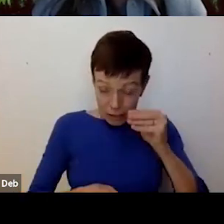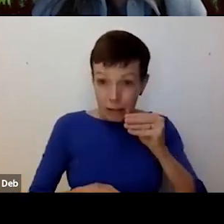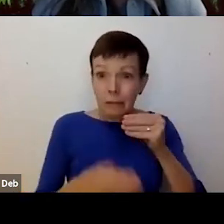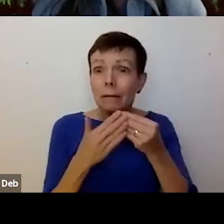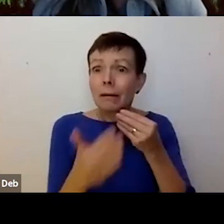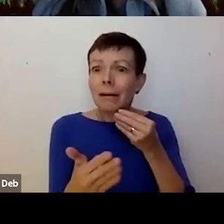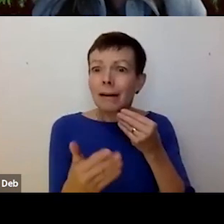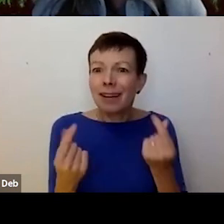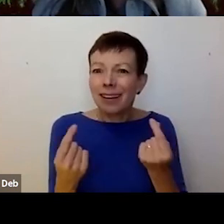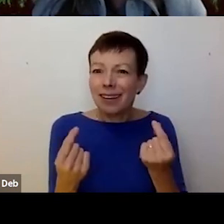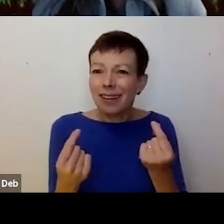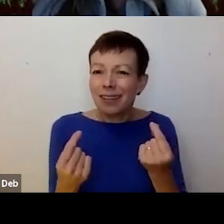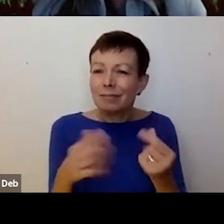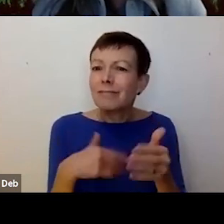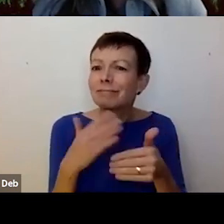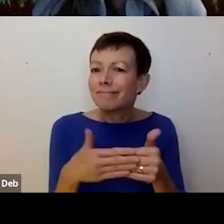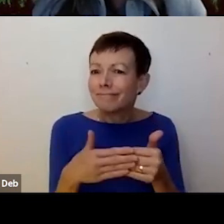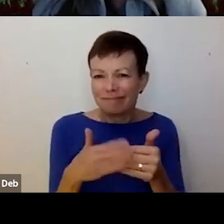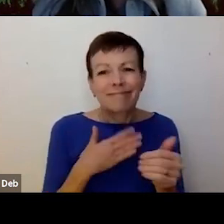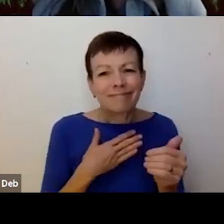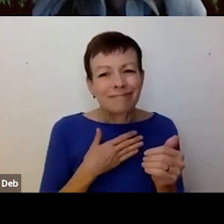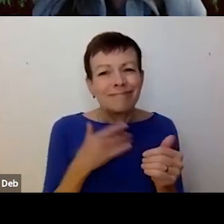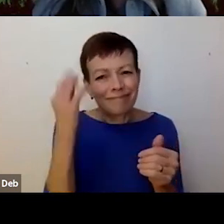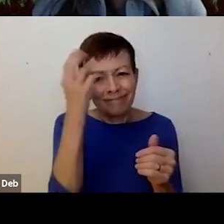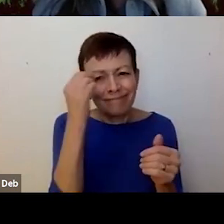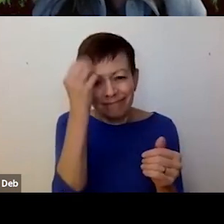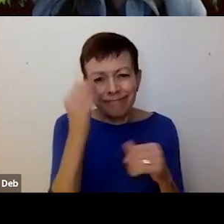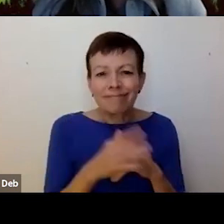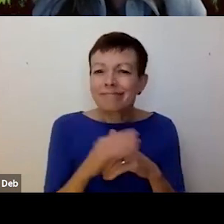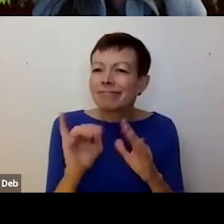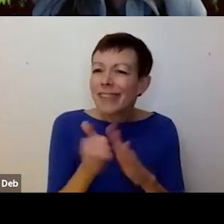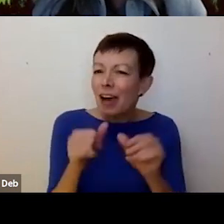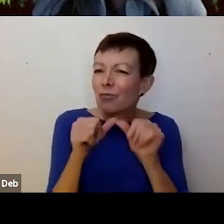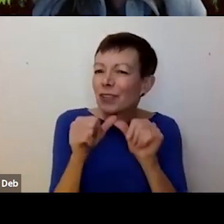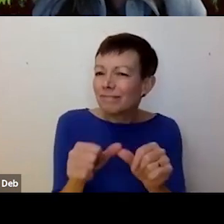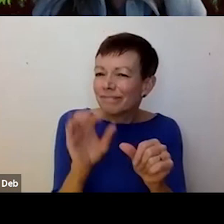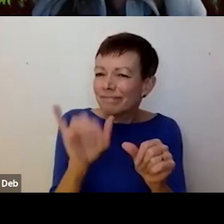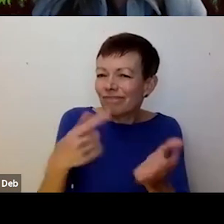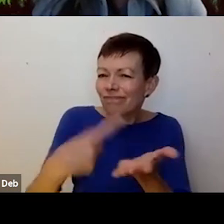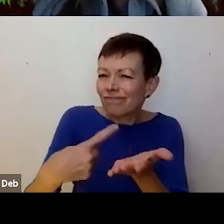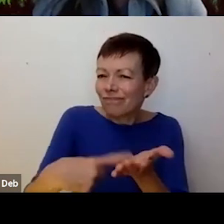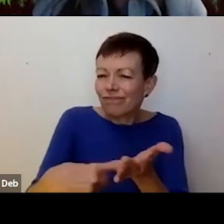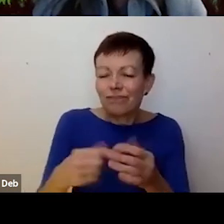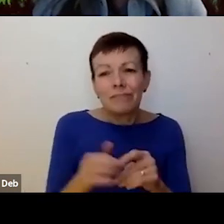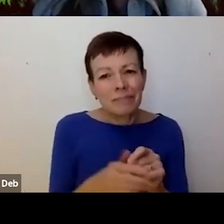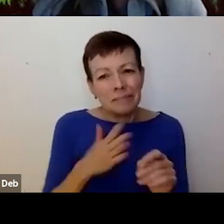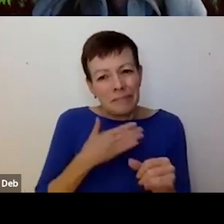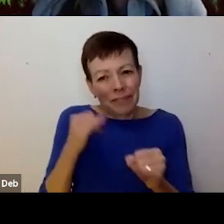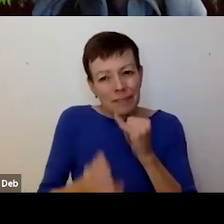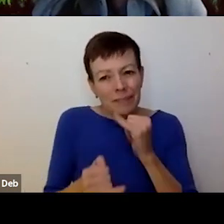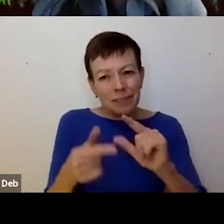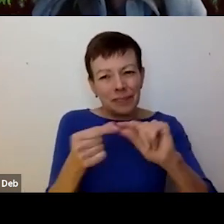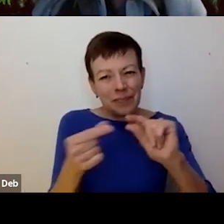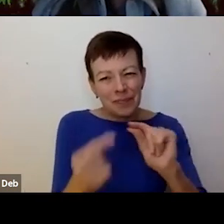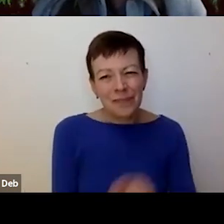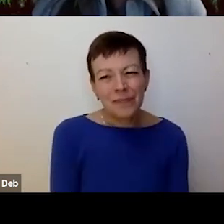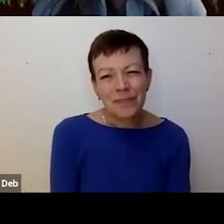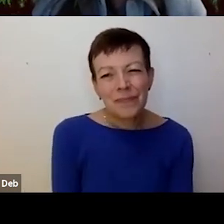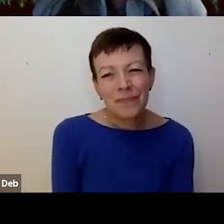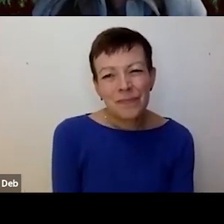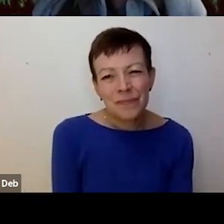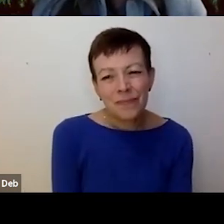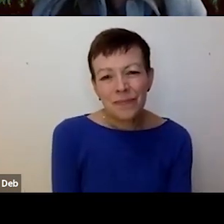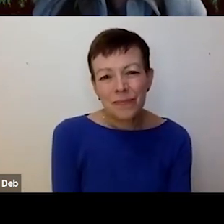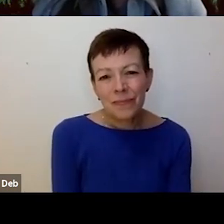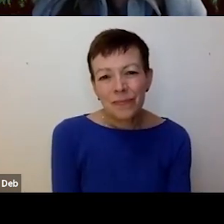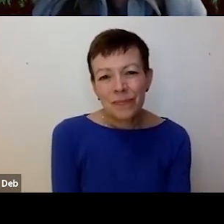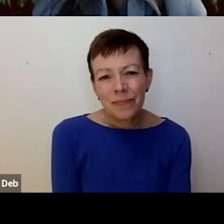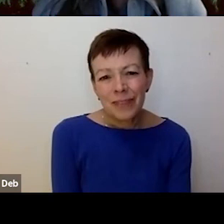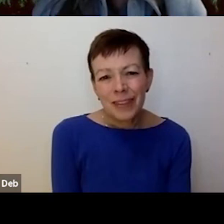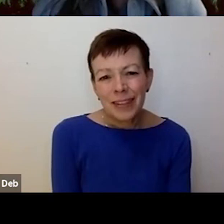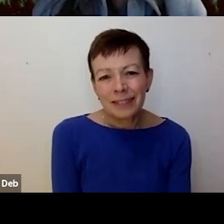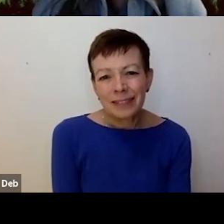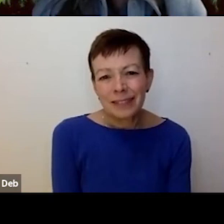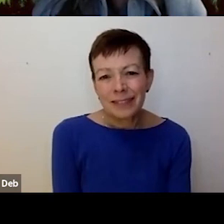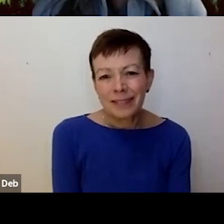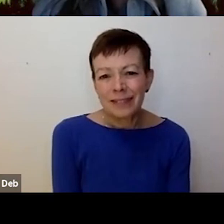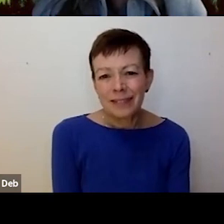in terms of what to do next and how to continue this work. My final thought.